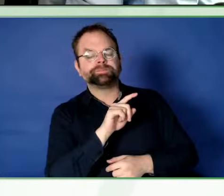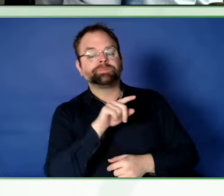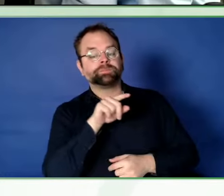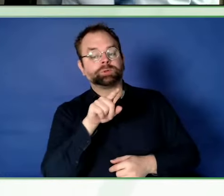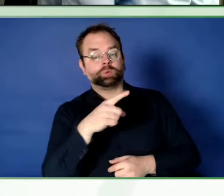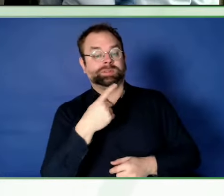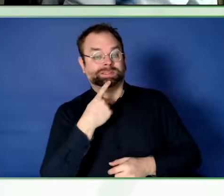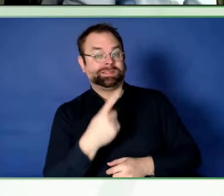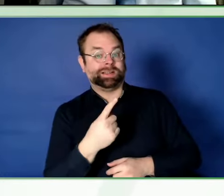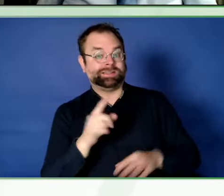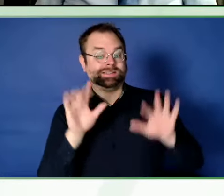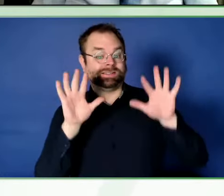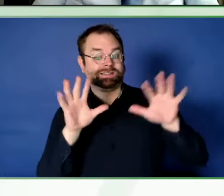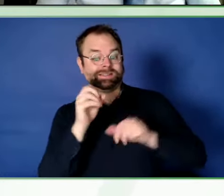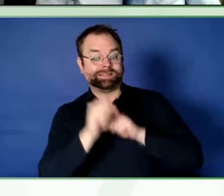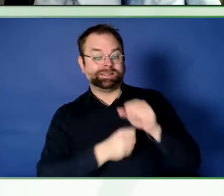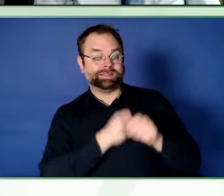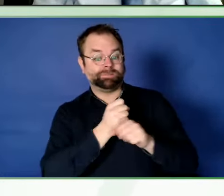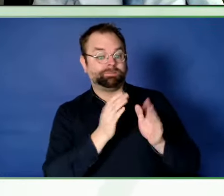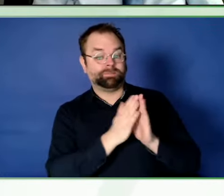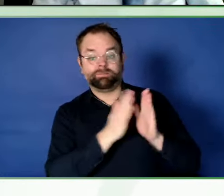Yes.